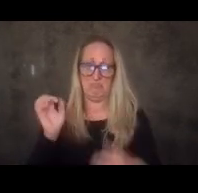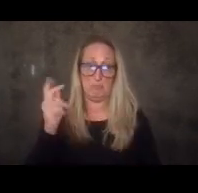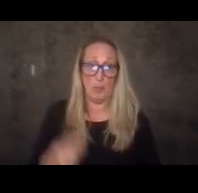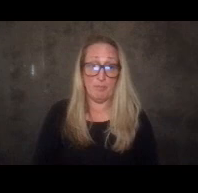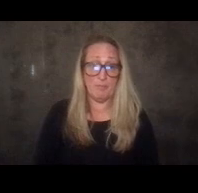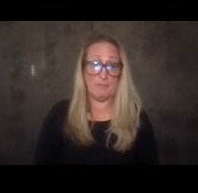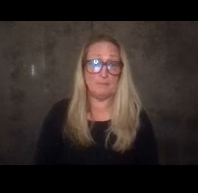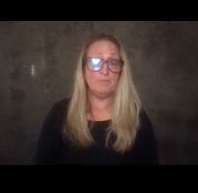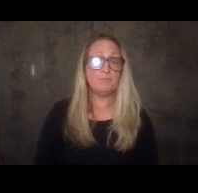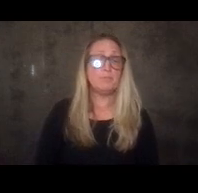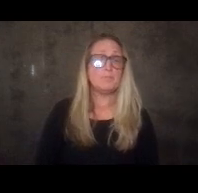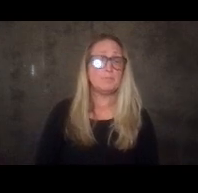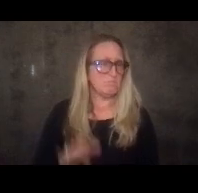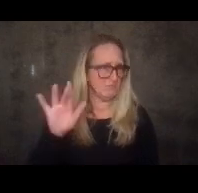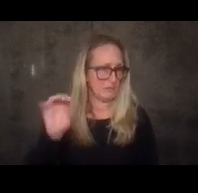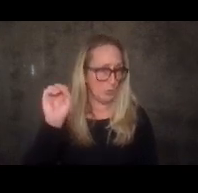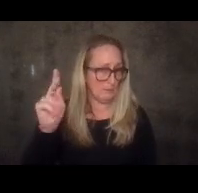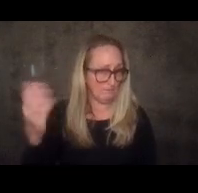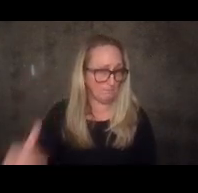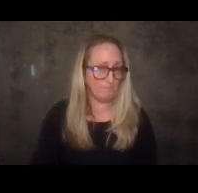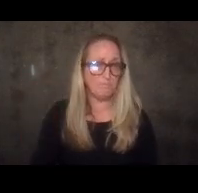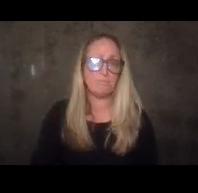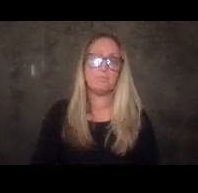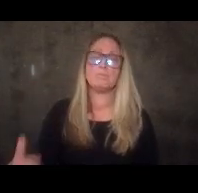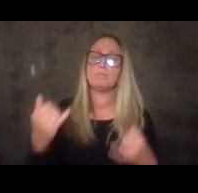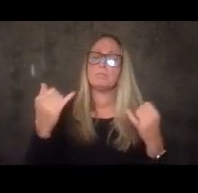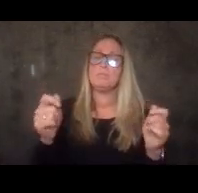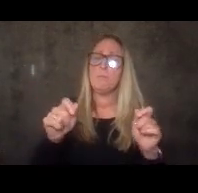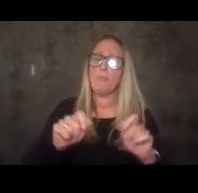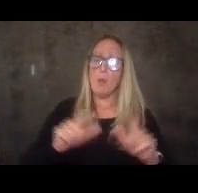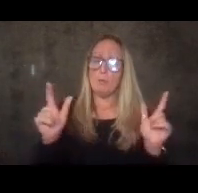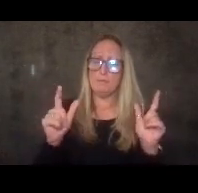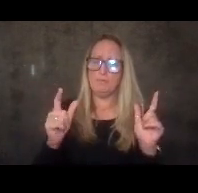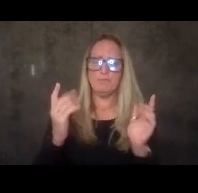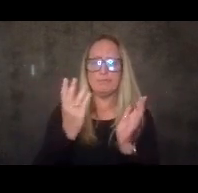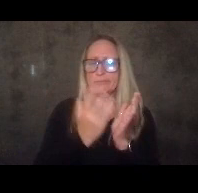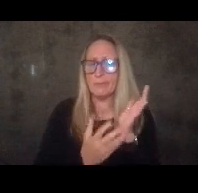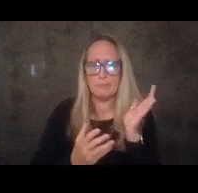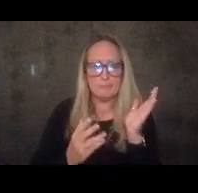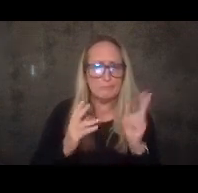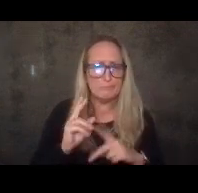Go ahead and hit OK, so let me open up here. Some sort of file.